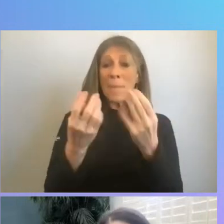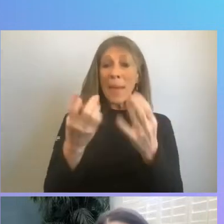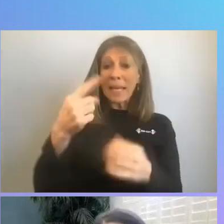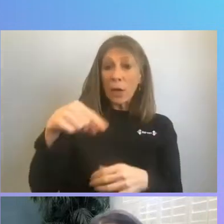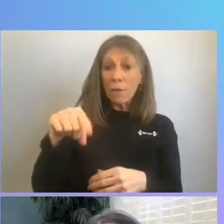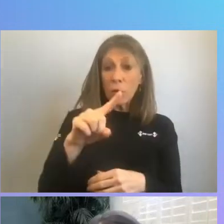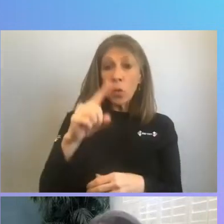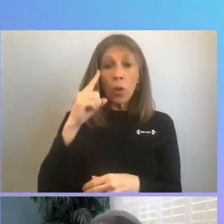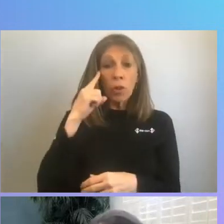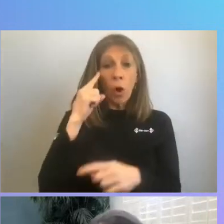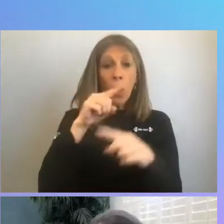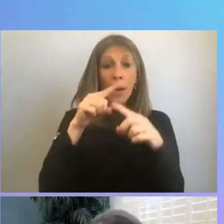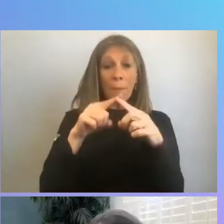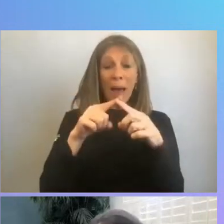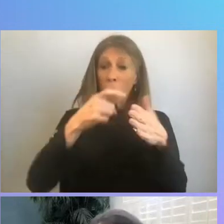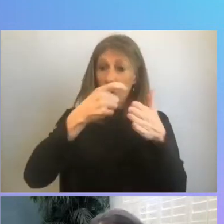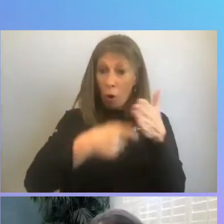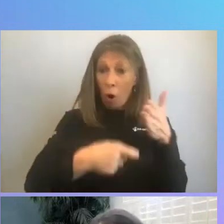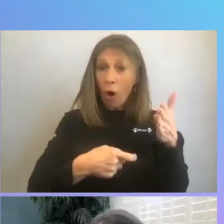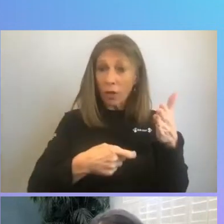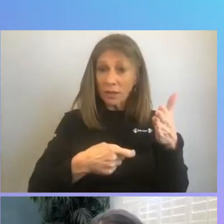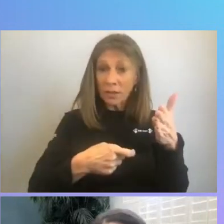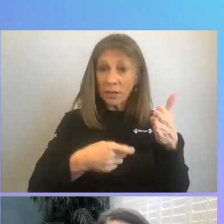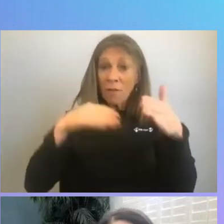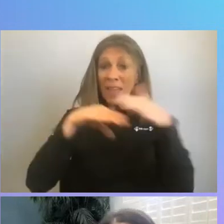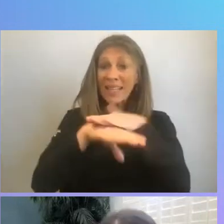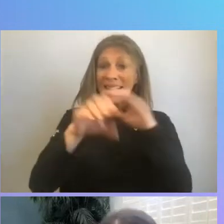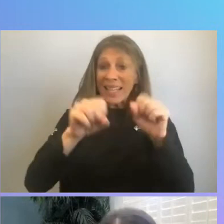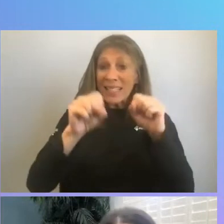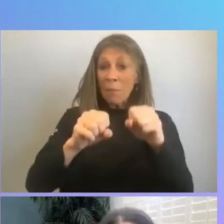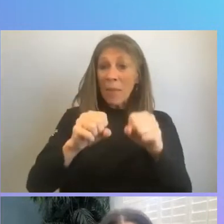cost of an accessibility bug or any kind of bug security